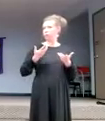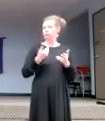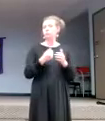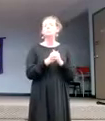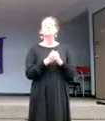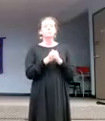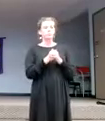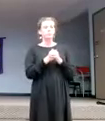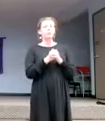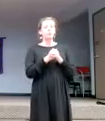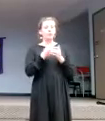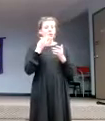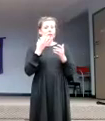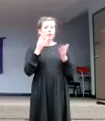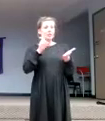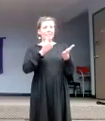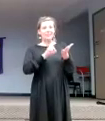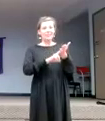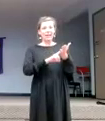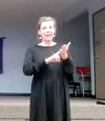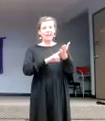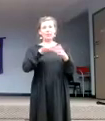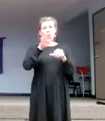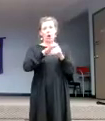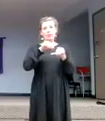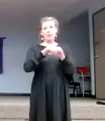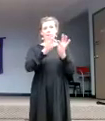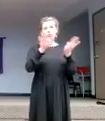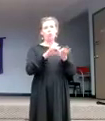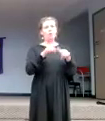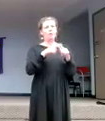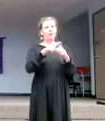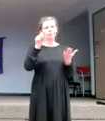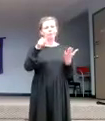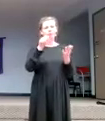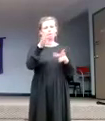So if there's a signed opt-in farm for the property, then yes, that property was included in the